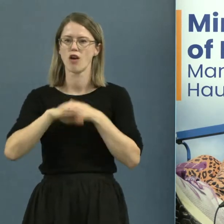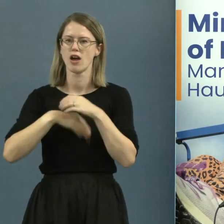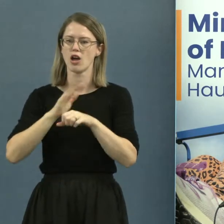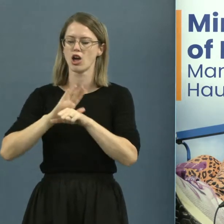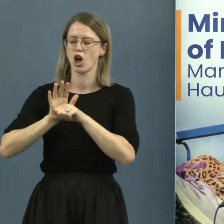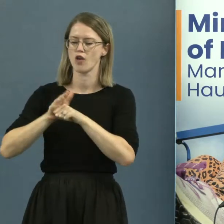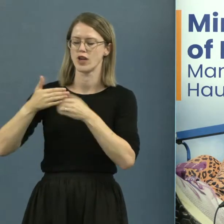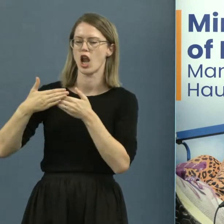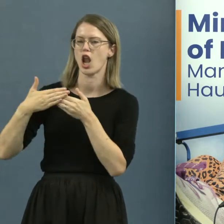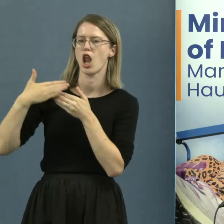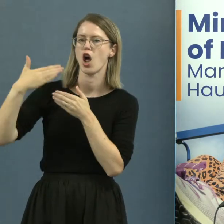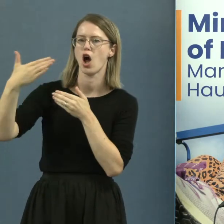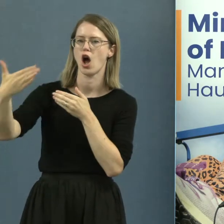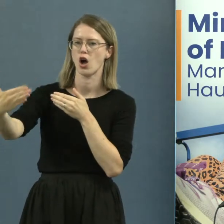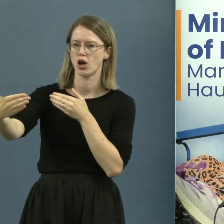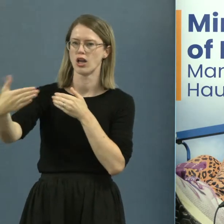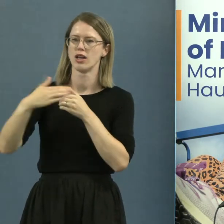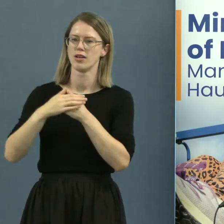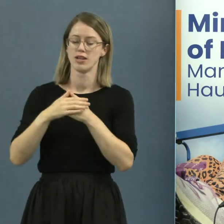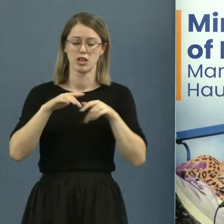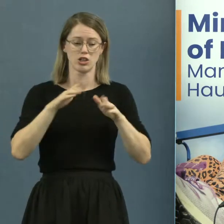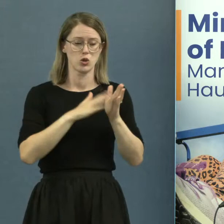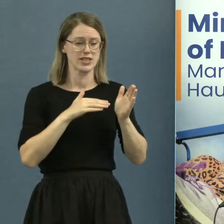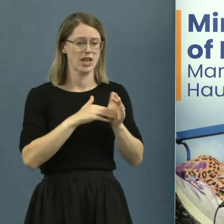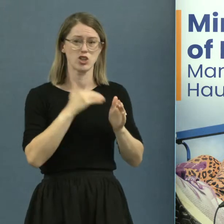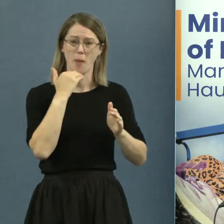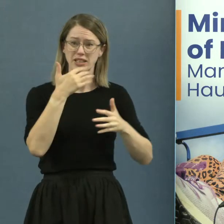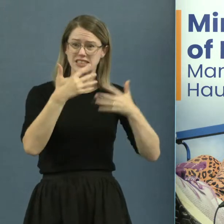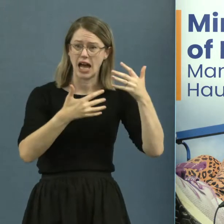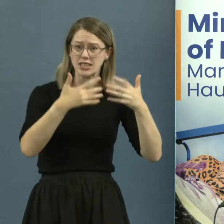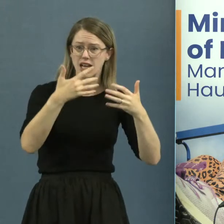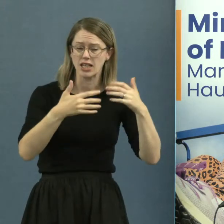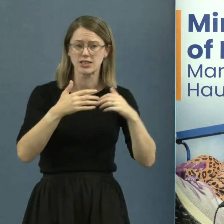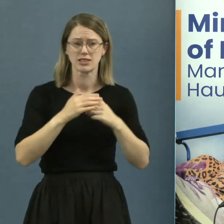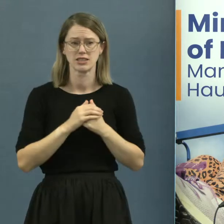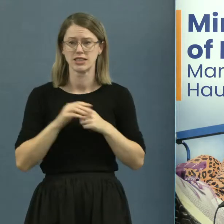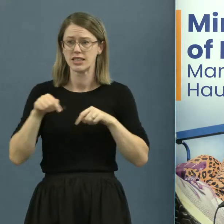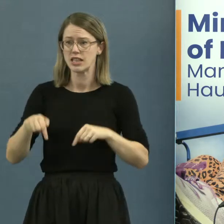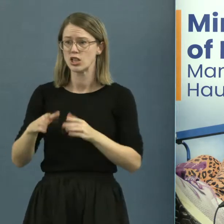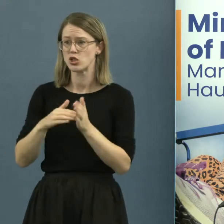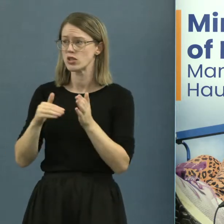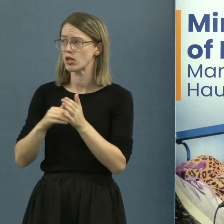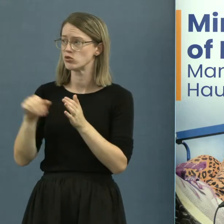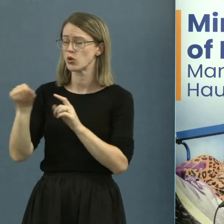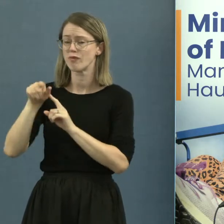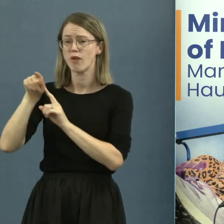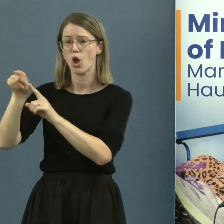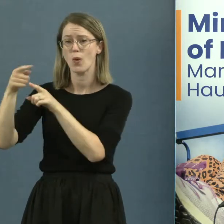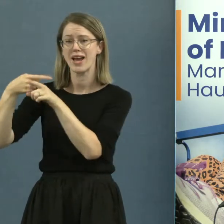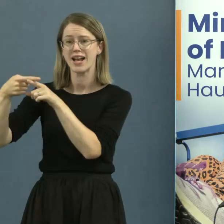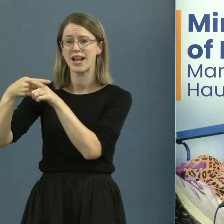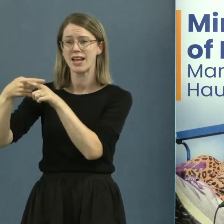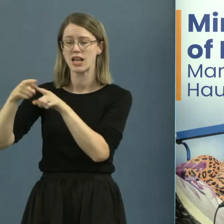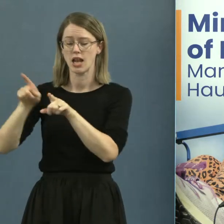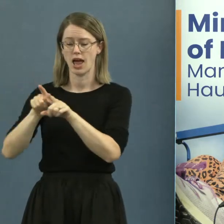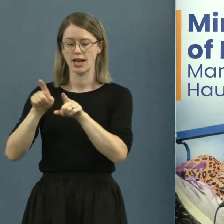On long COVID and the fact that little data is being gathered in New Zealand, would